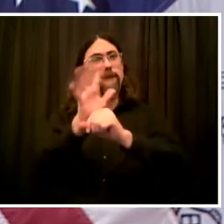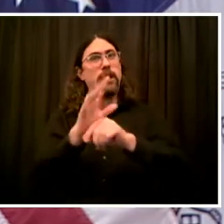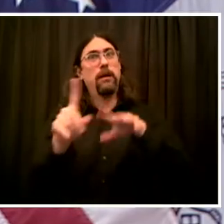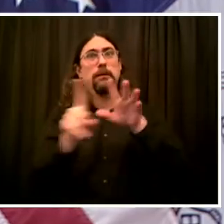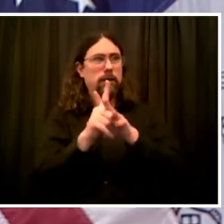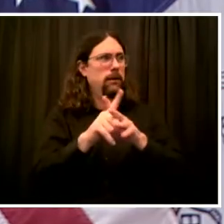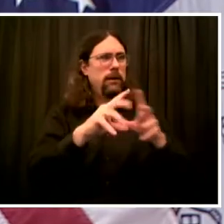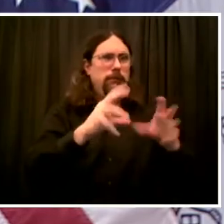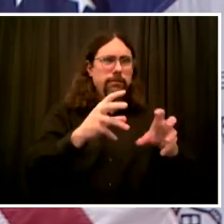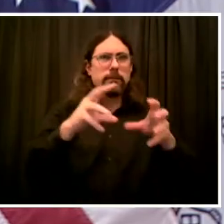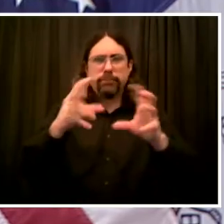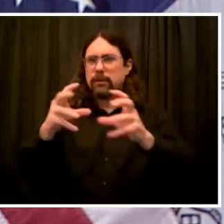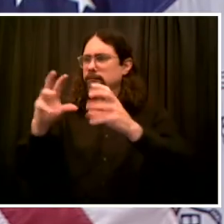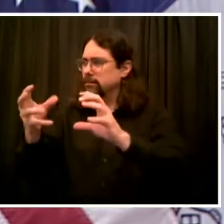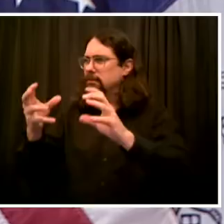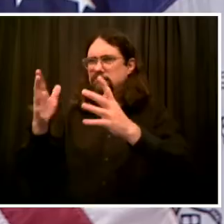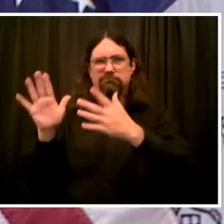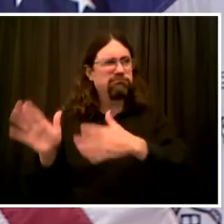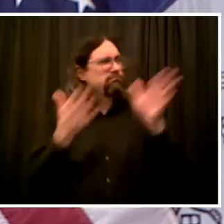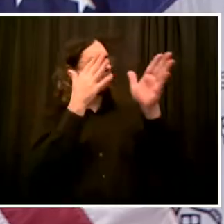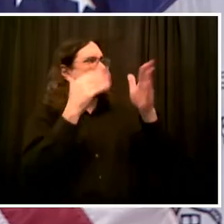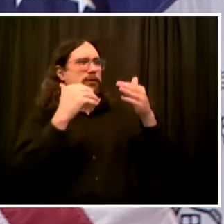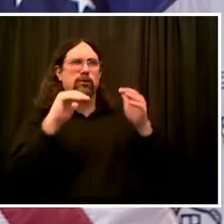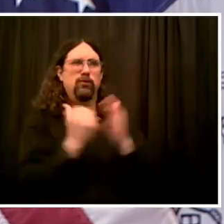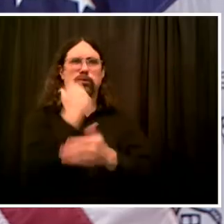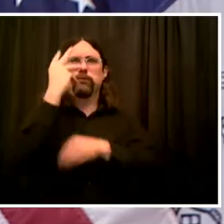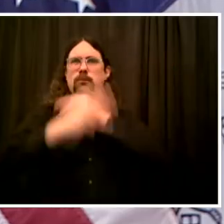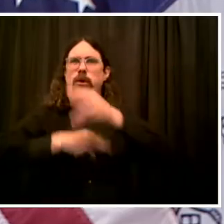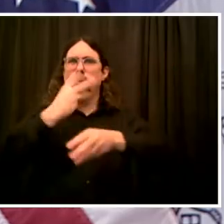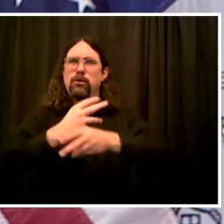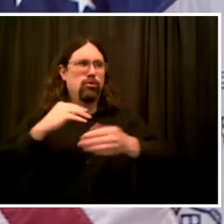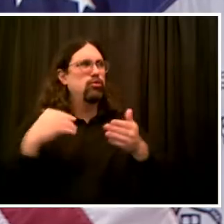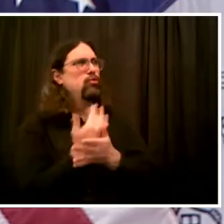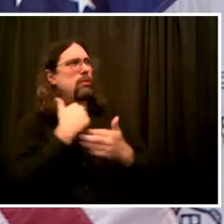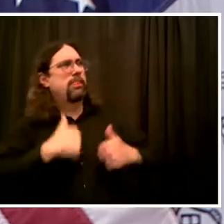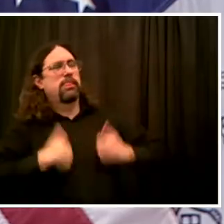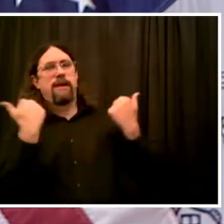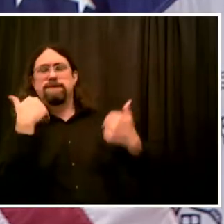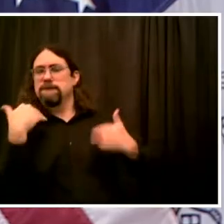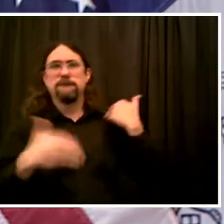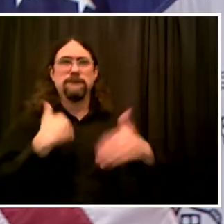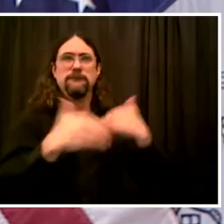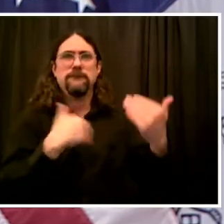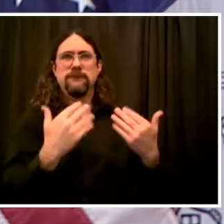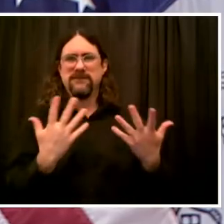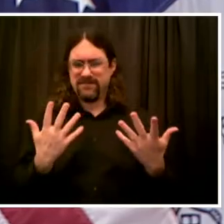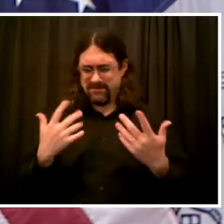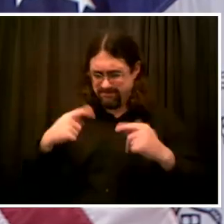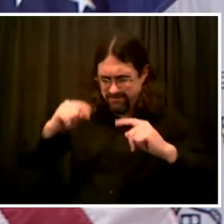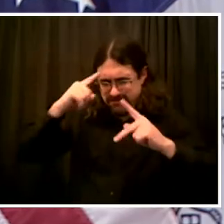THERE WAS NO PLAYBOOK FOR THE CORONAVIRUS VIRUS.